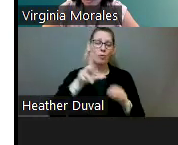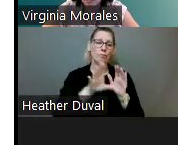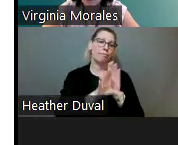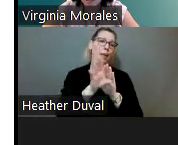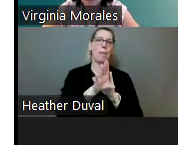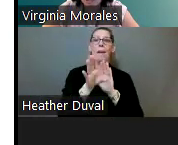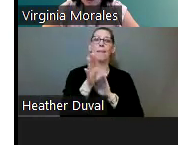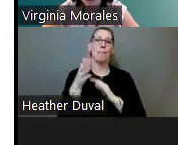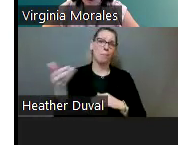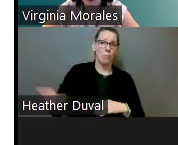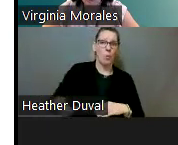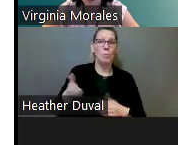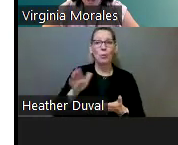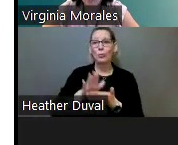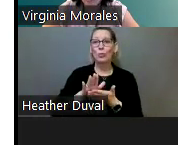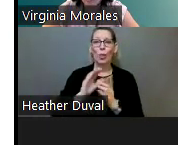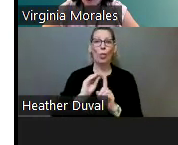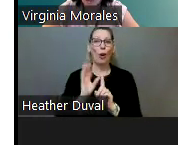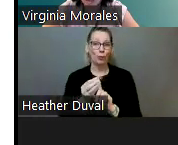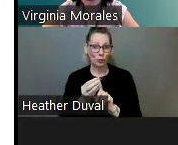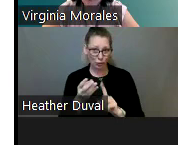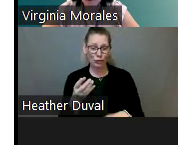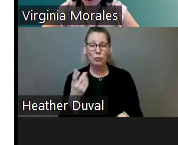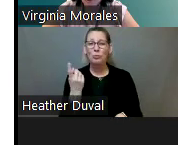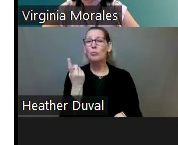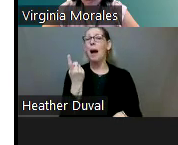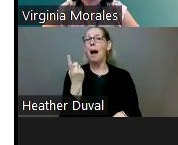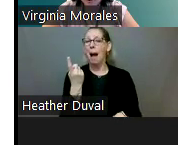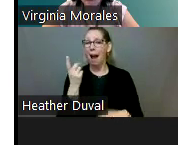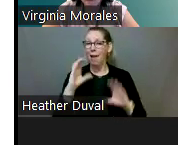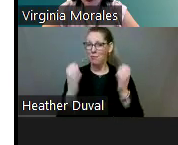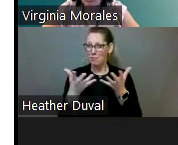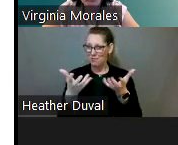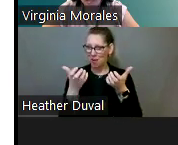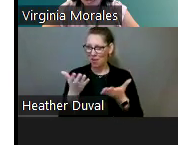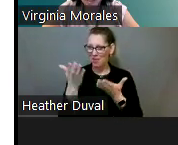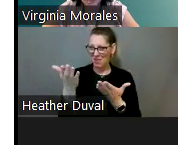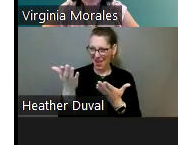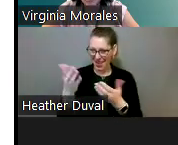this welcoming school culture, there's one course that I'd like to re recommend and this